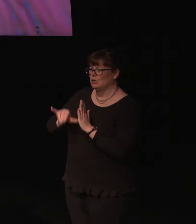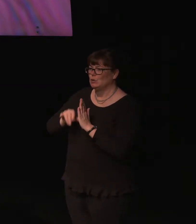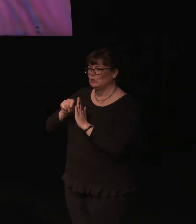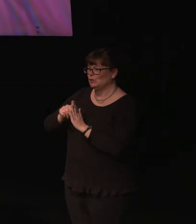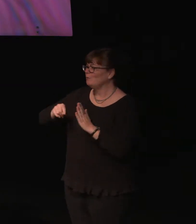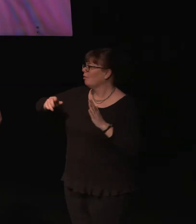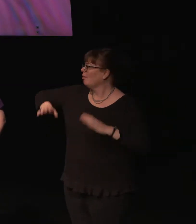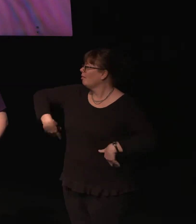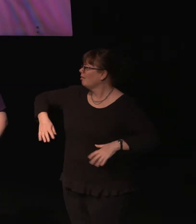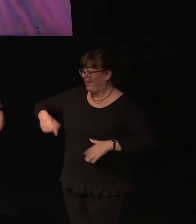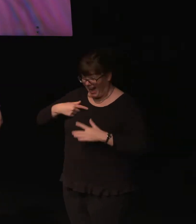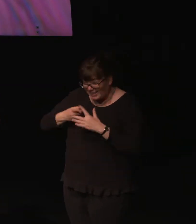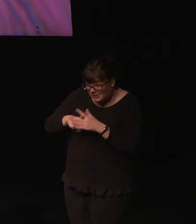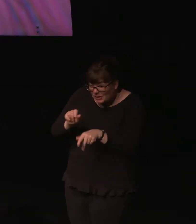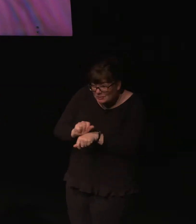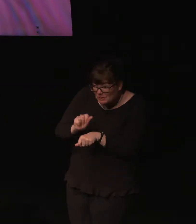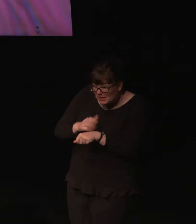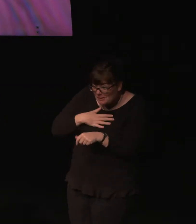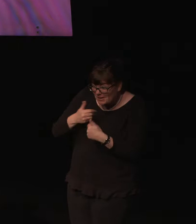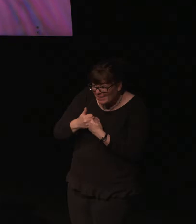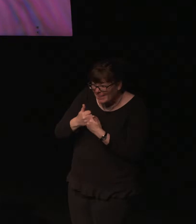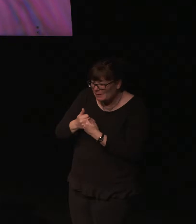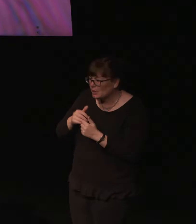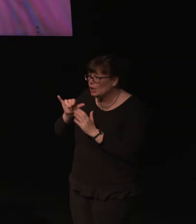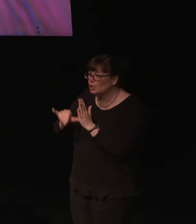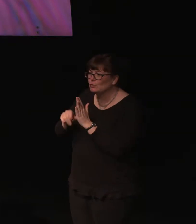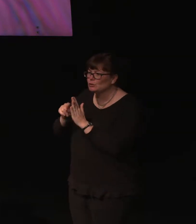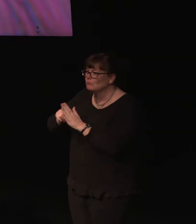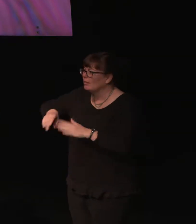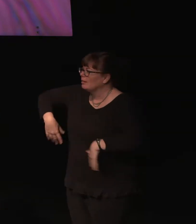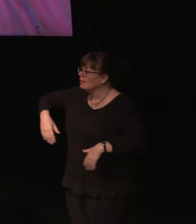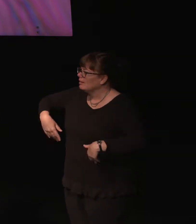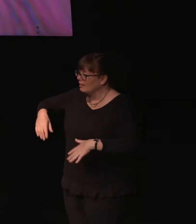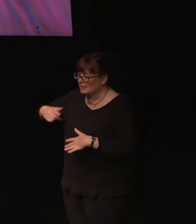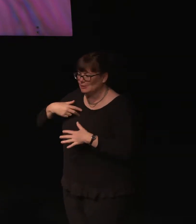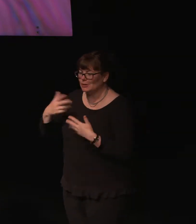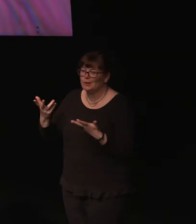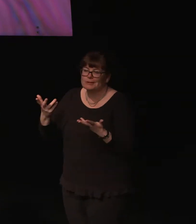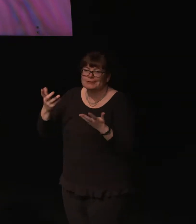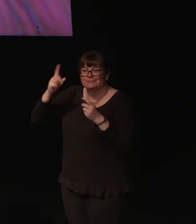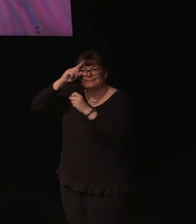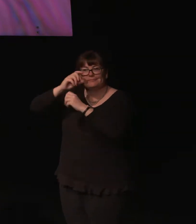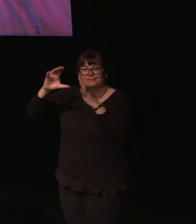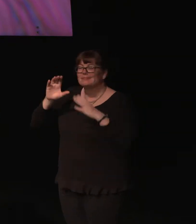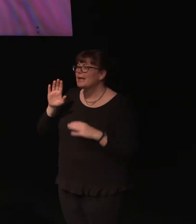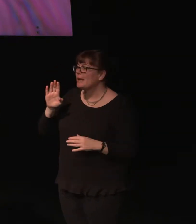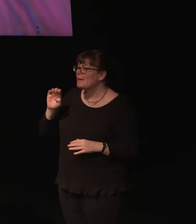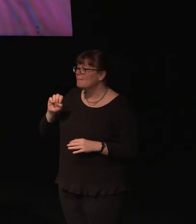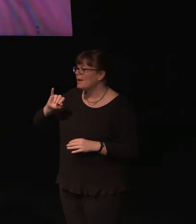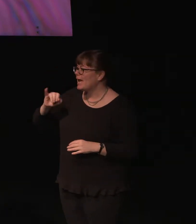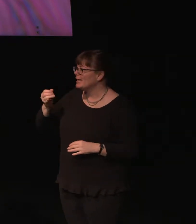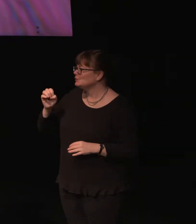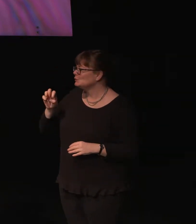when I started working on Collapsus. So I wanted to make something like Bejeweled. Well, da, da.